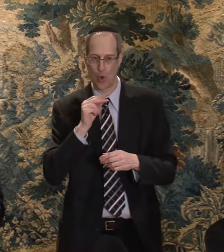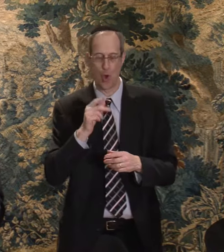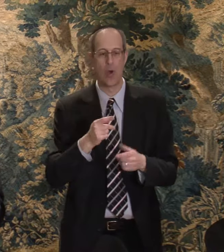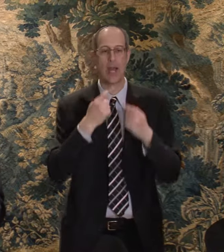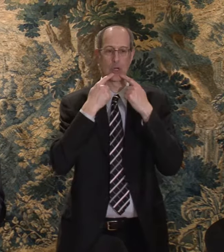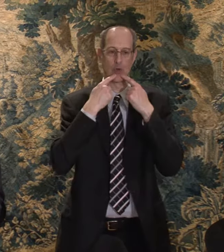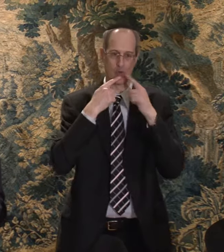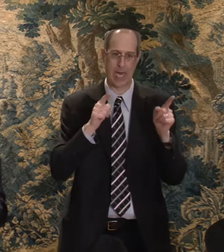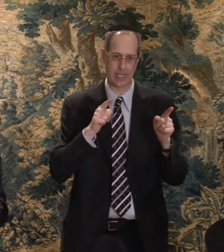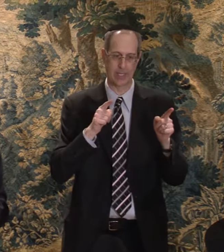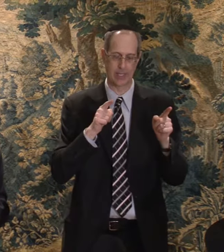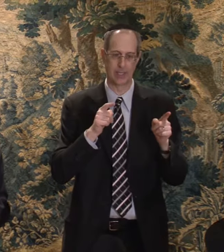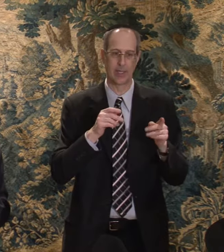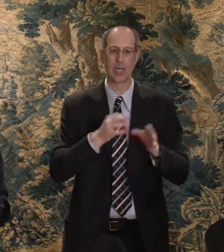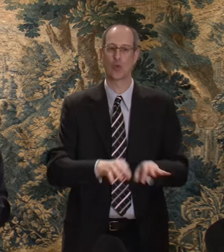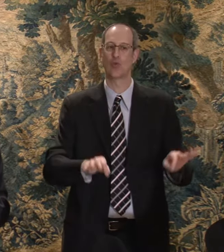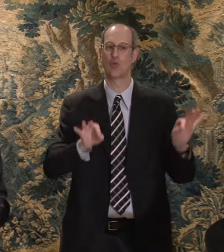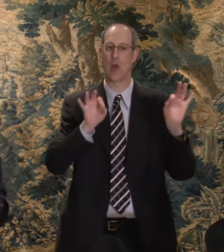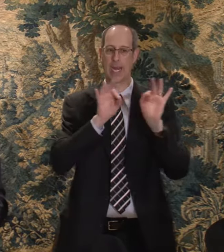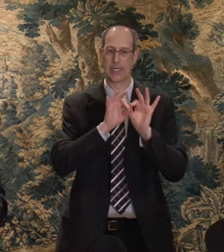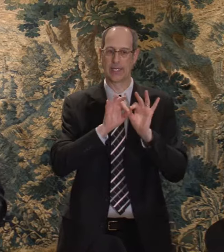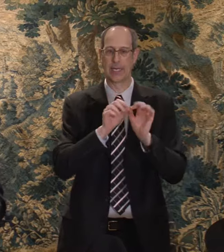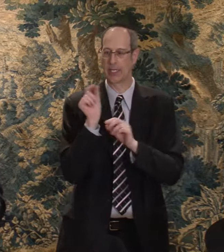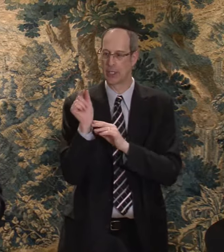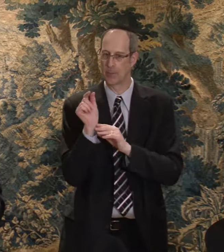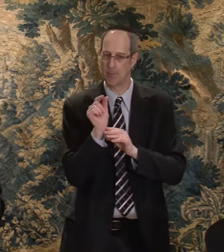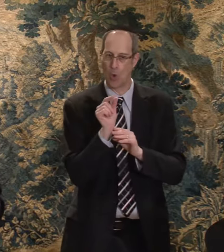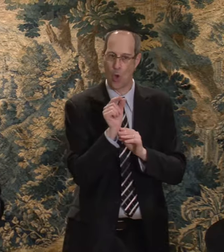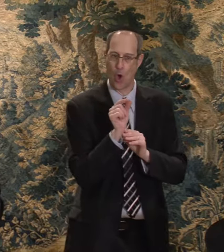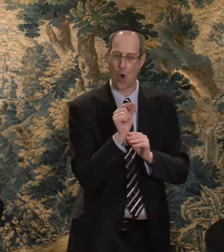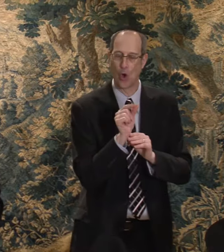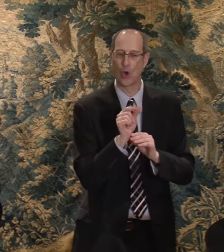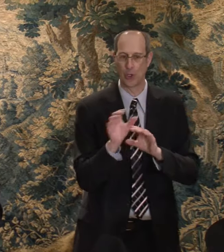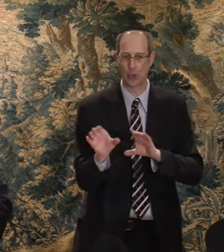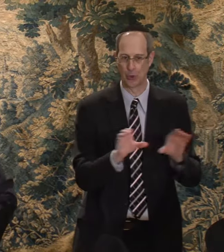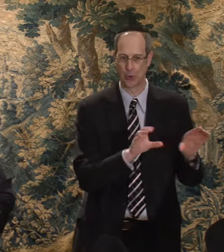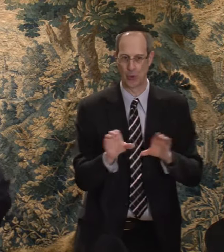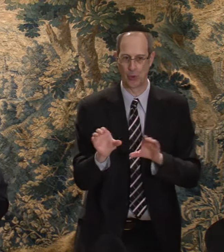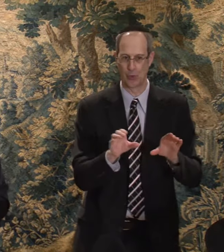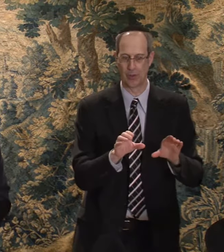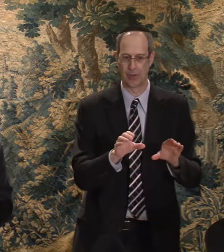about greatness is in the small things that you do I'll tell you two more